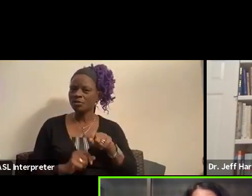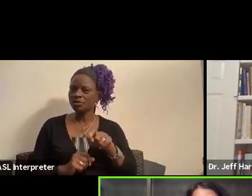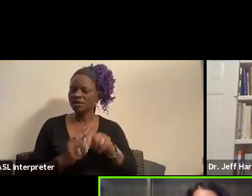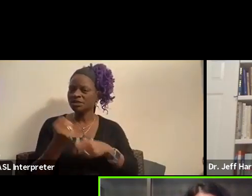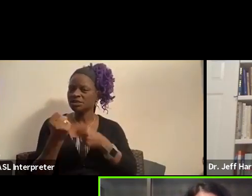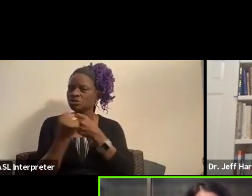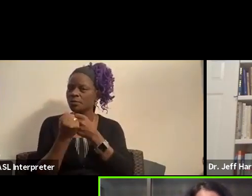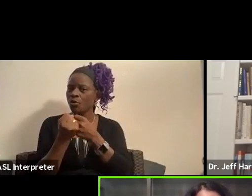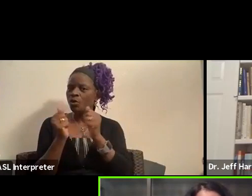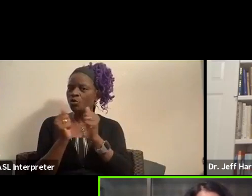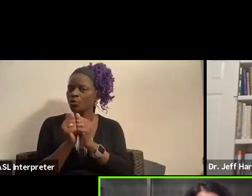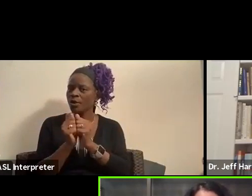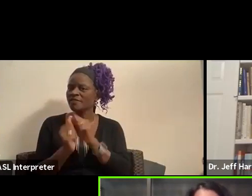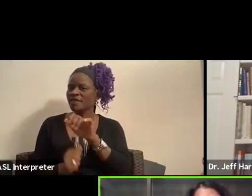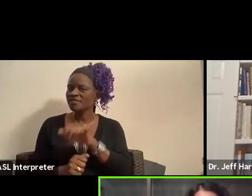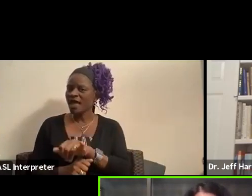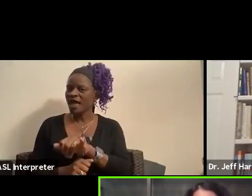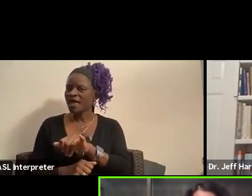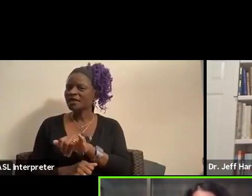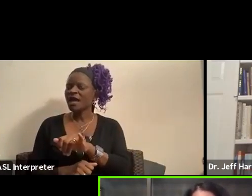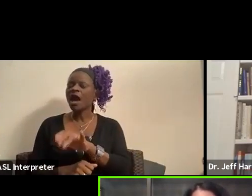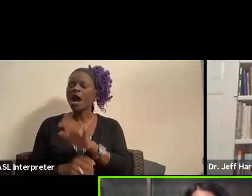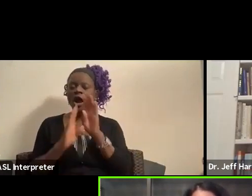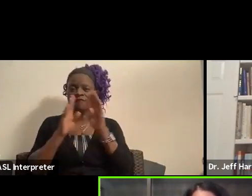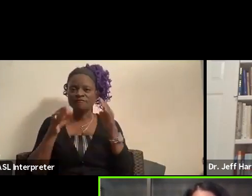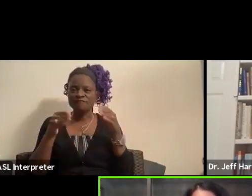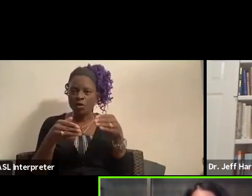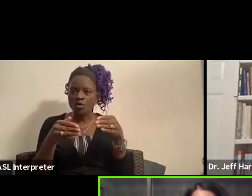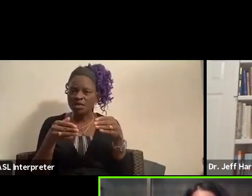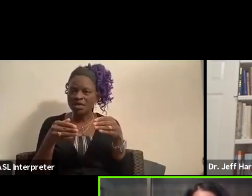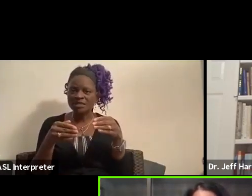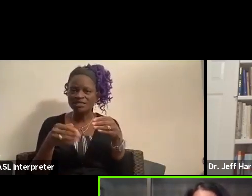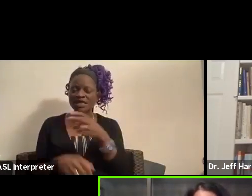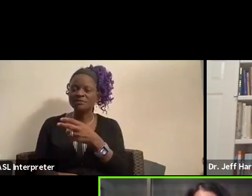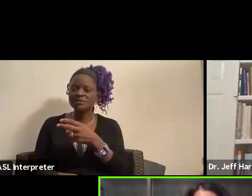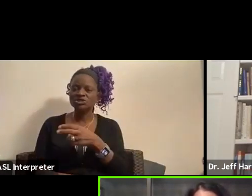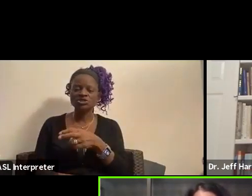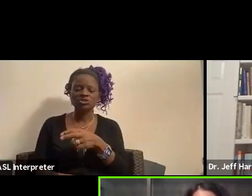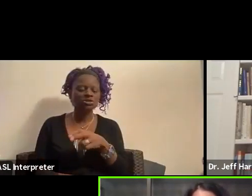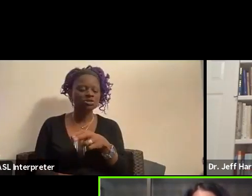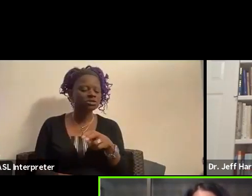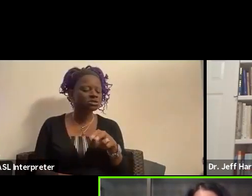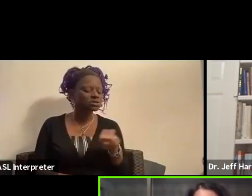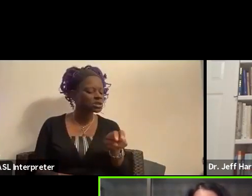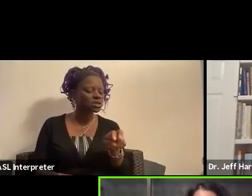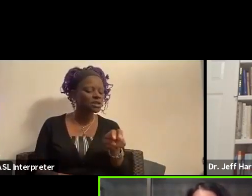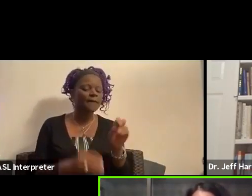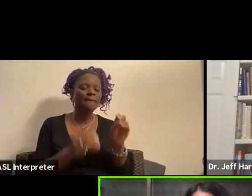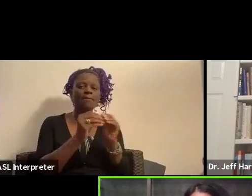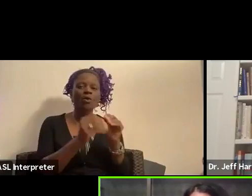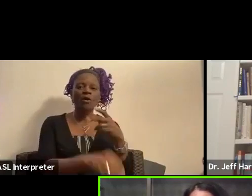some of our focus, a large chunk of our focus on public health evacuación and coordinating that effort,